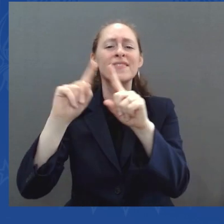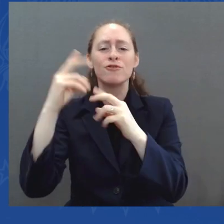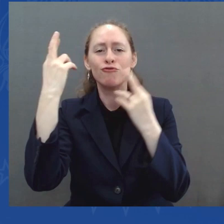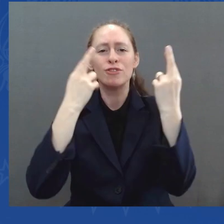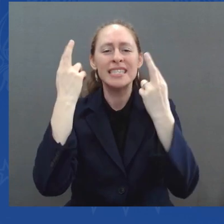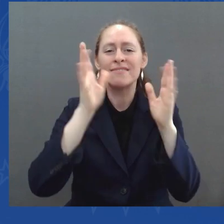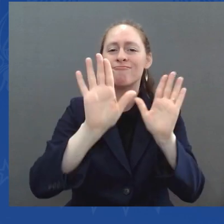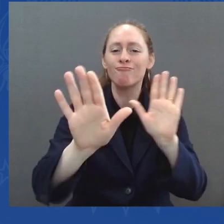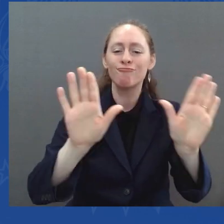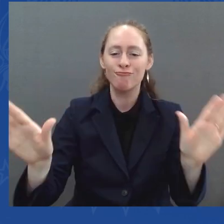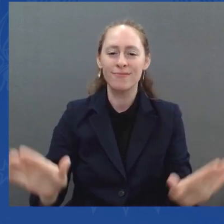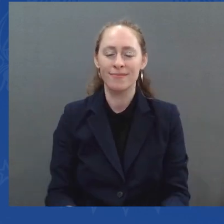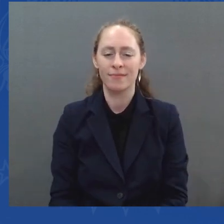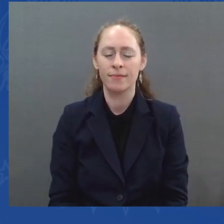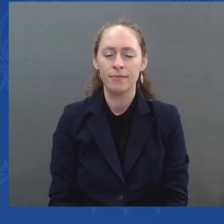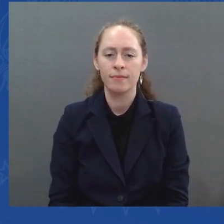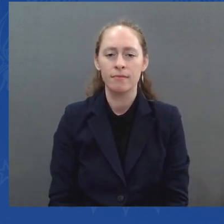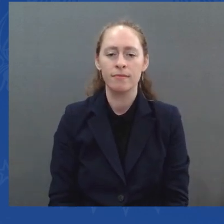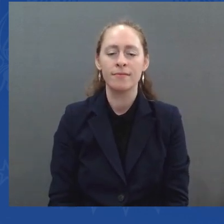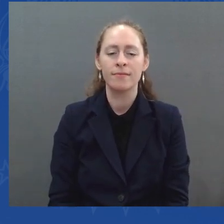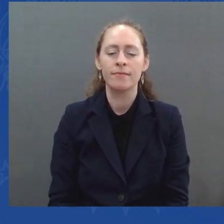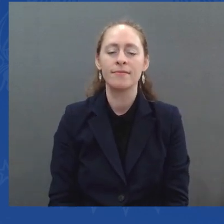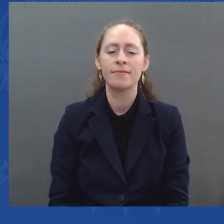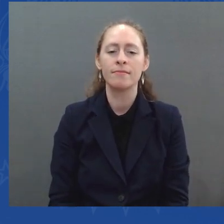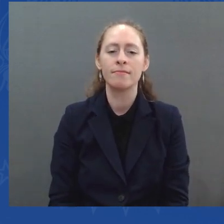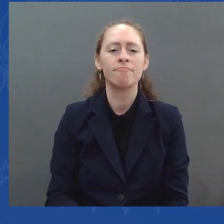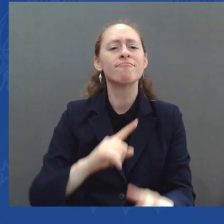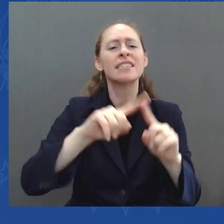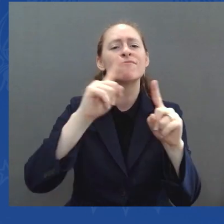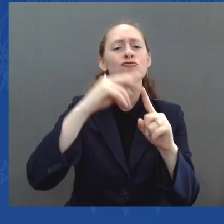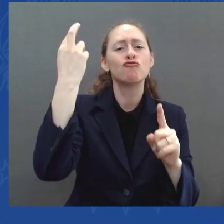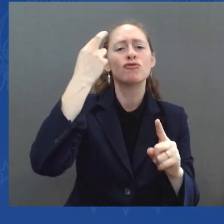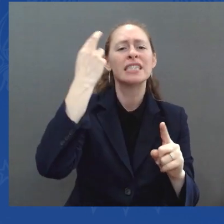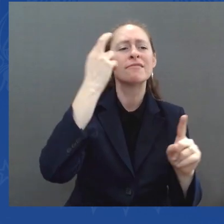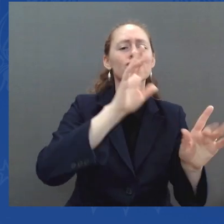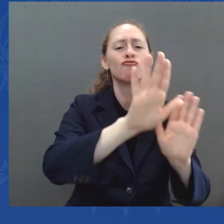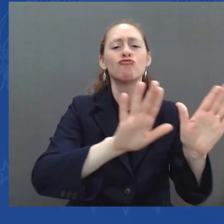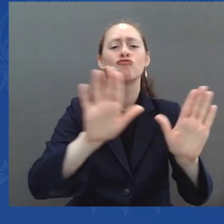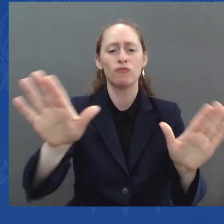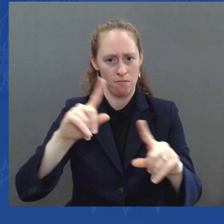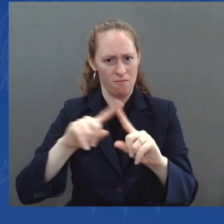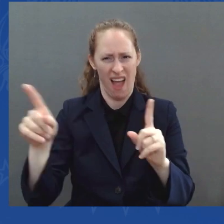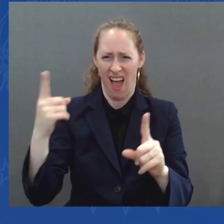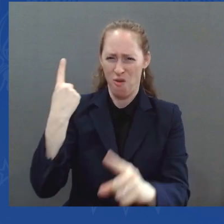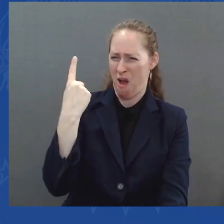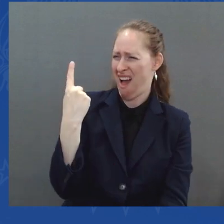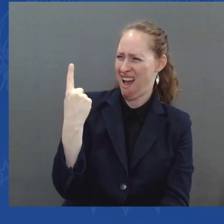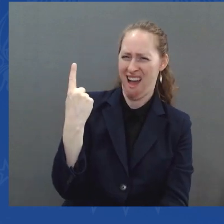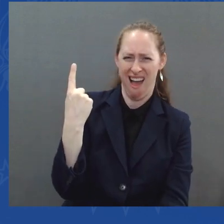We're supposed to do this because it's making a difference in the lives of the people who sent us here.